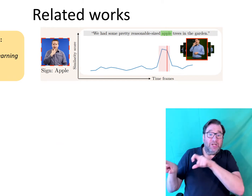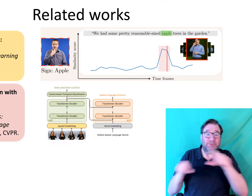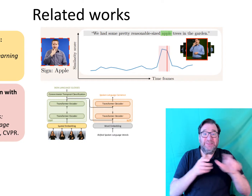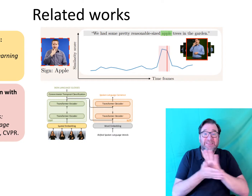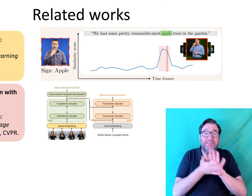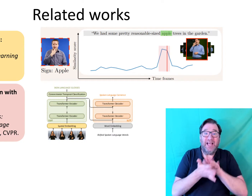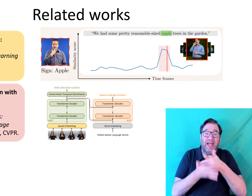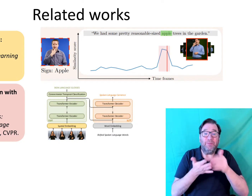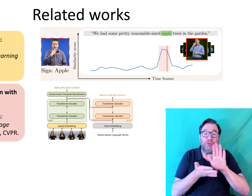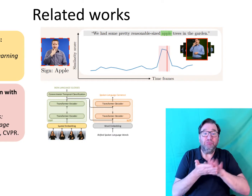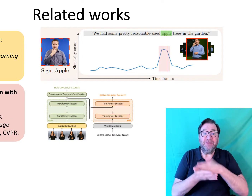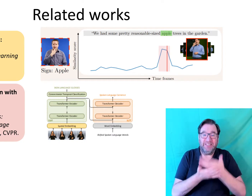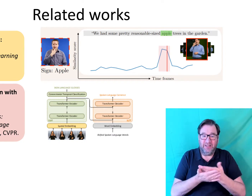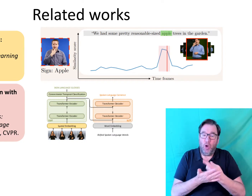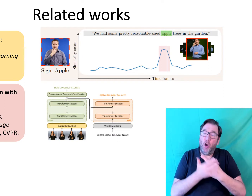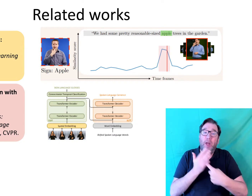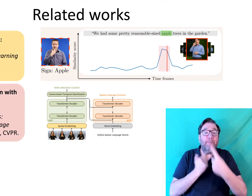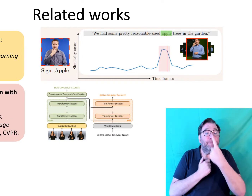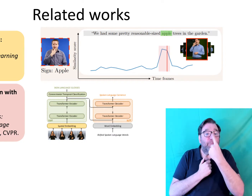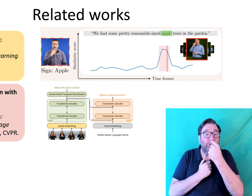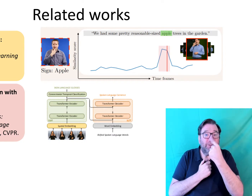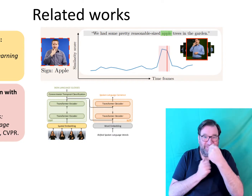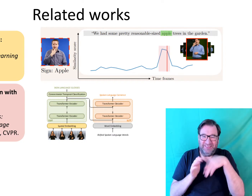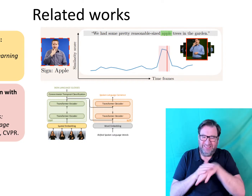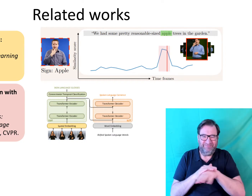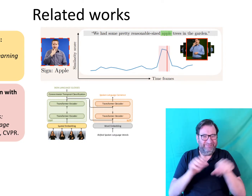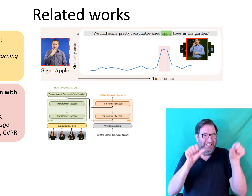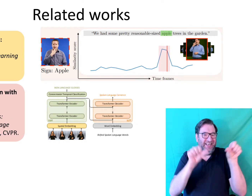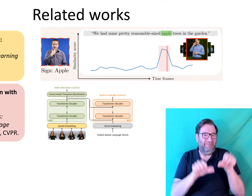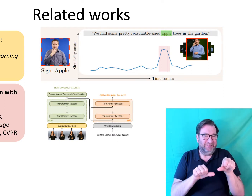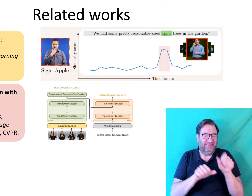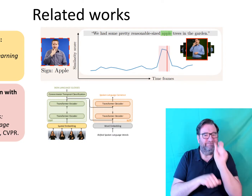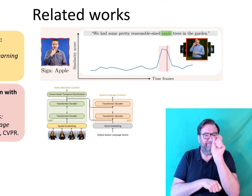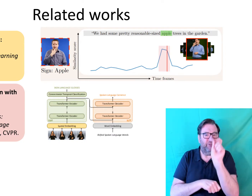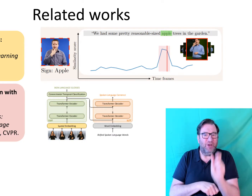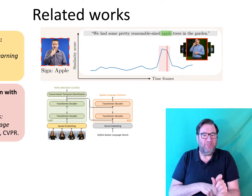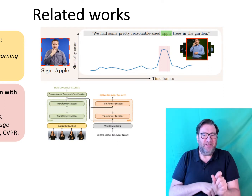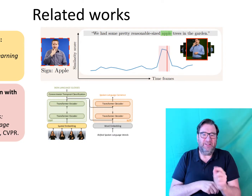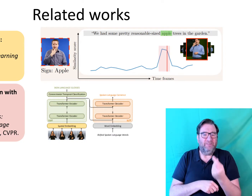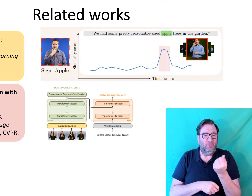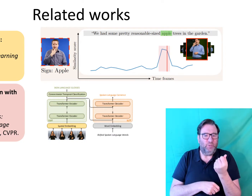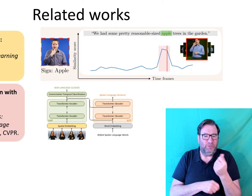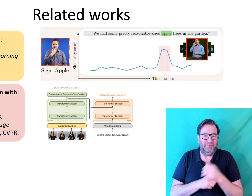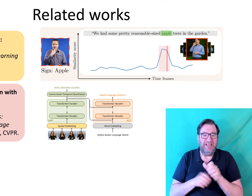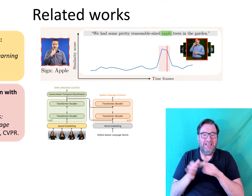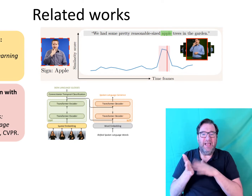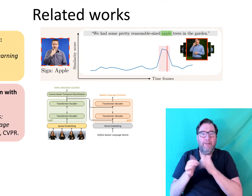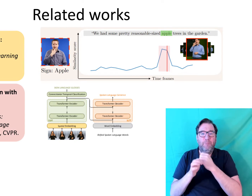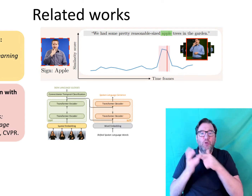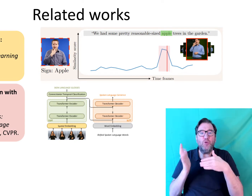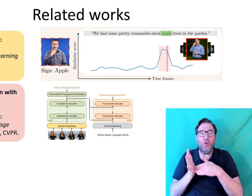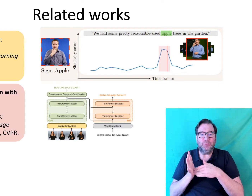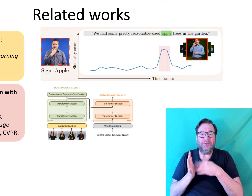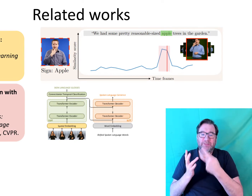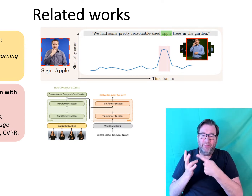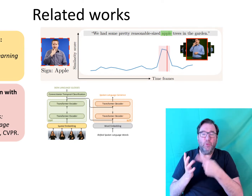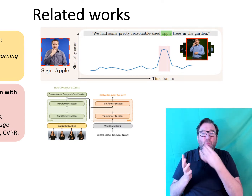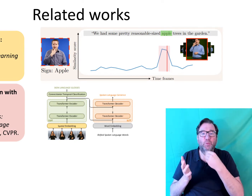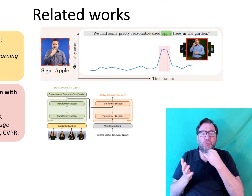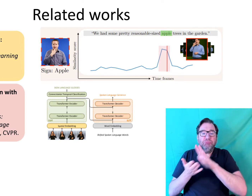Continuous sign language translation is currently only possible in constrained settings with very limited vocabulary. For example Camgöz